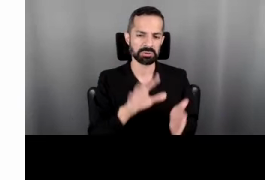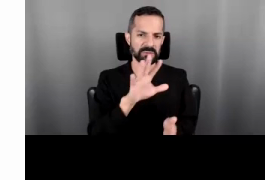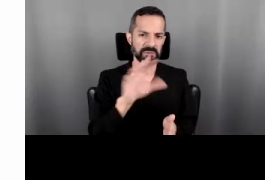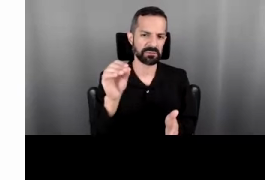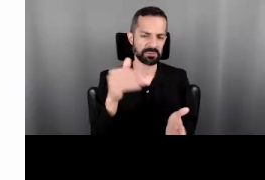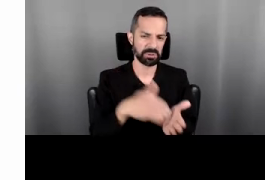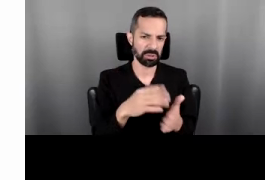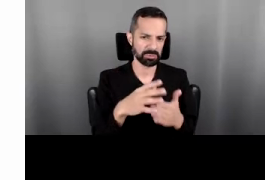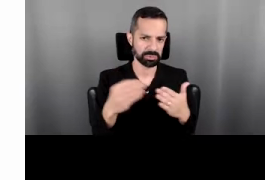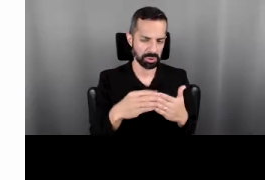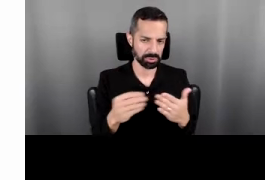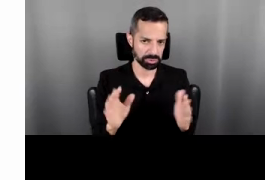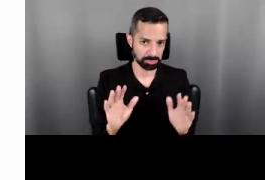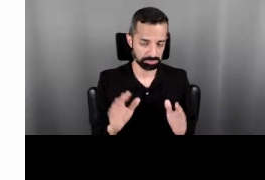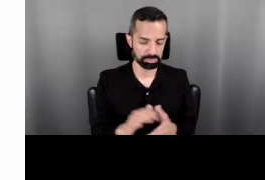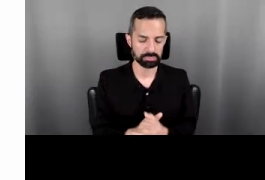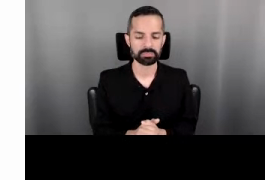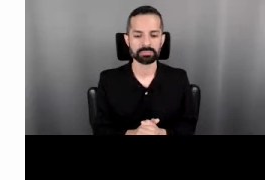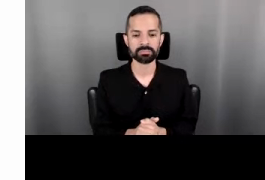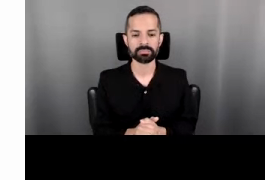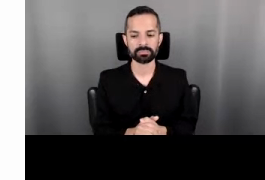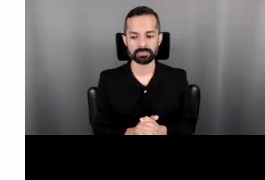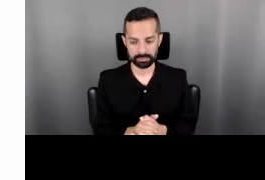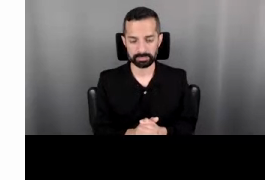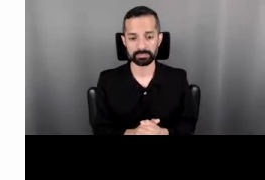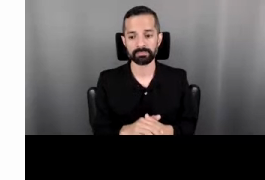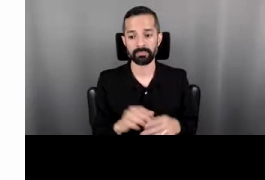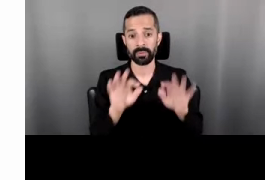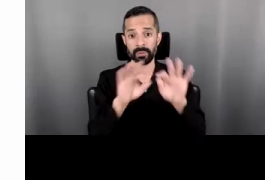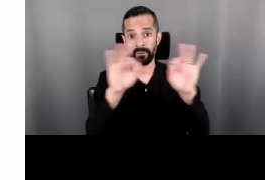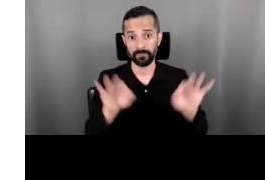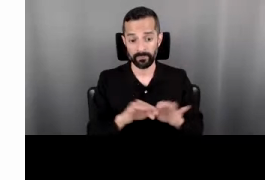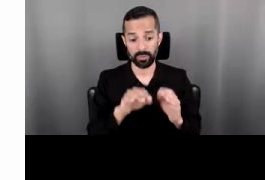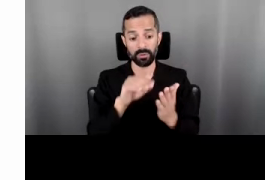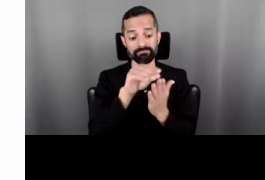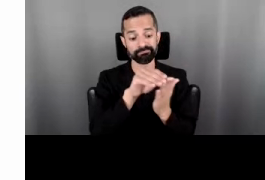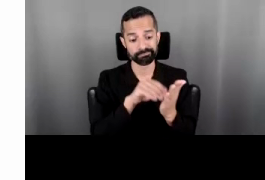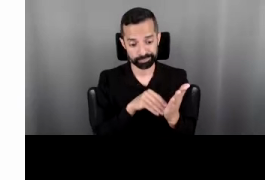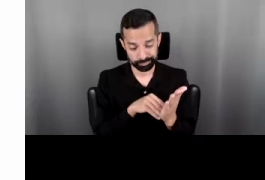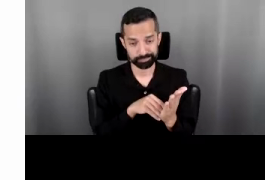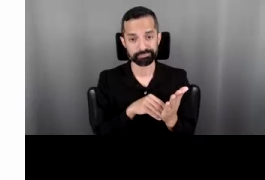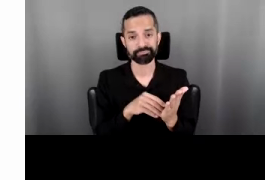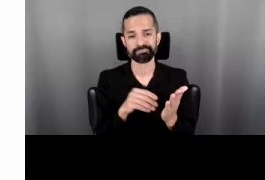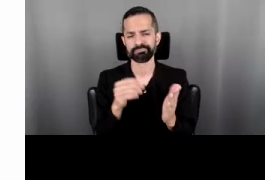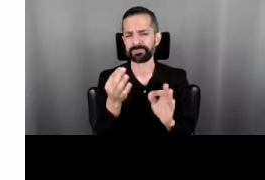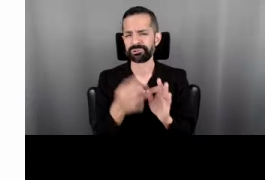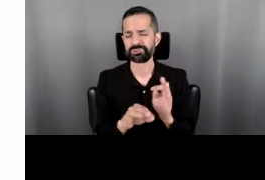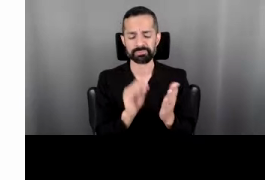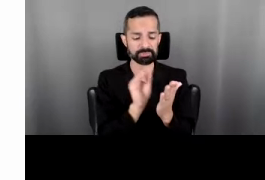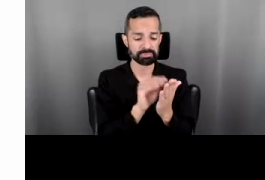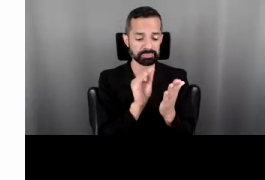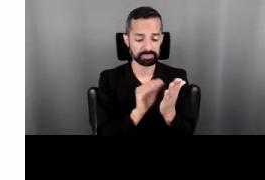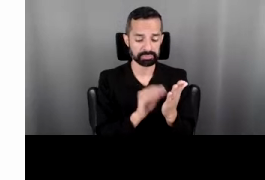Now, if you fill out a form and just with those basic elements and that example,